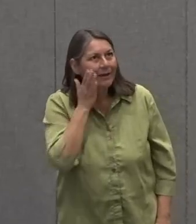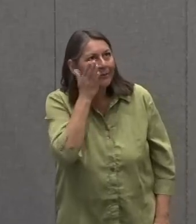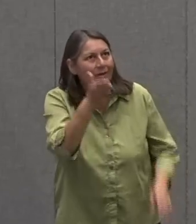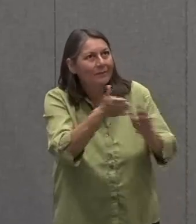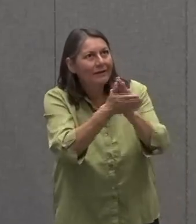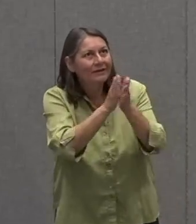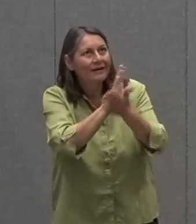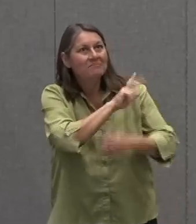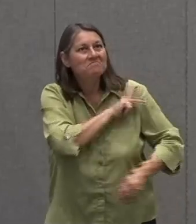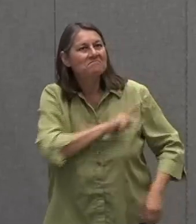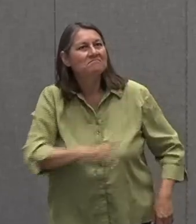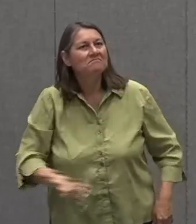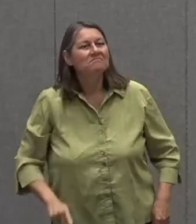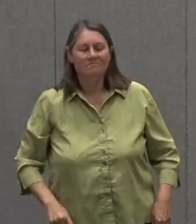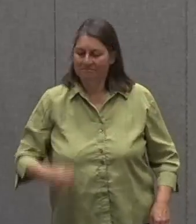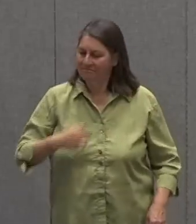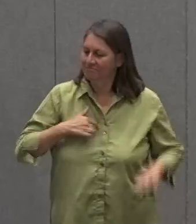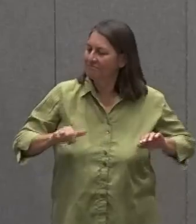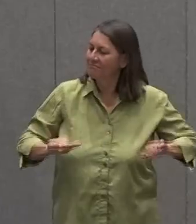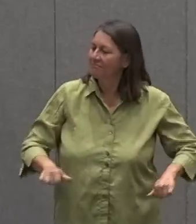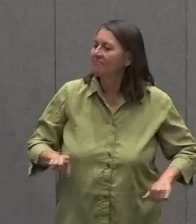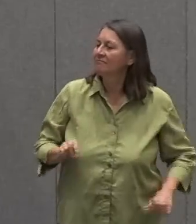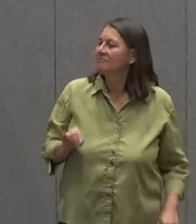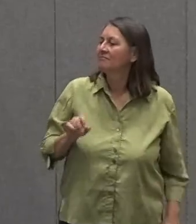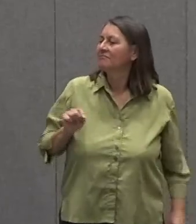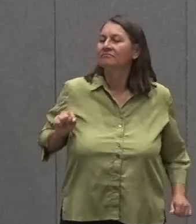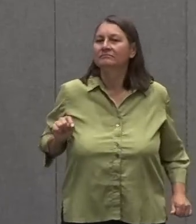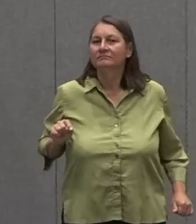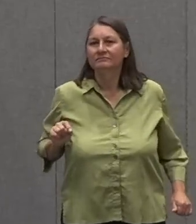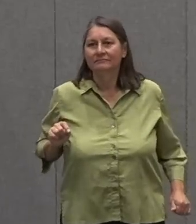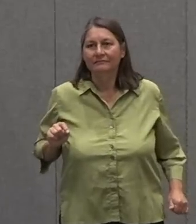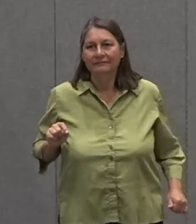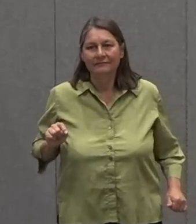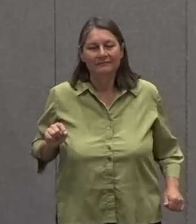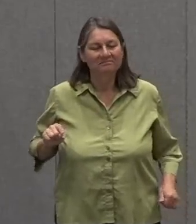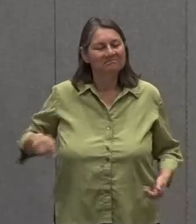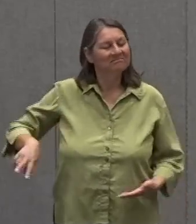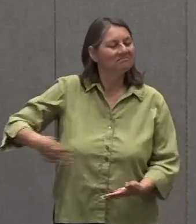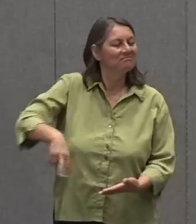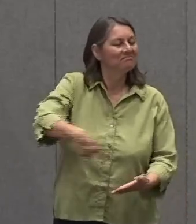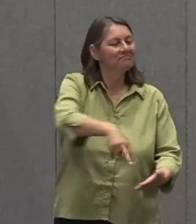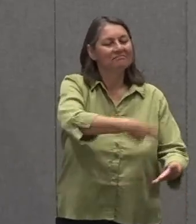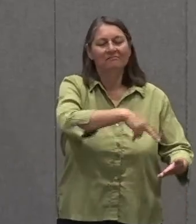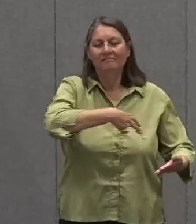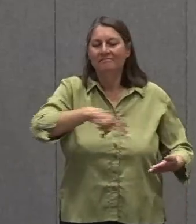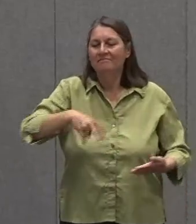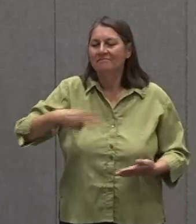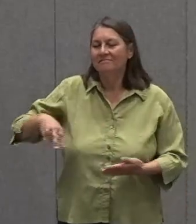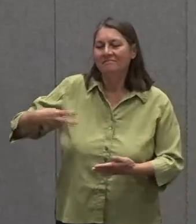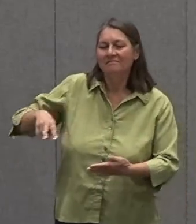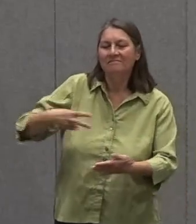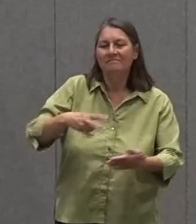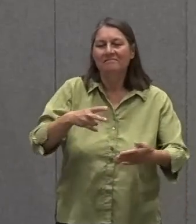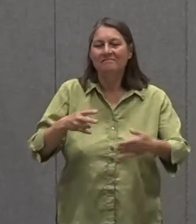"I can do this thing," said the huge animal as he danced. "I'll throw the spear to the sun."